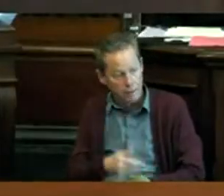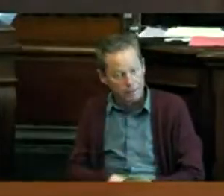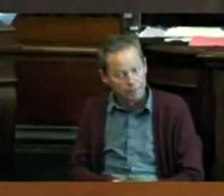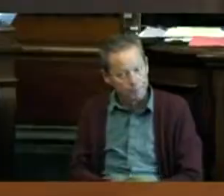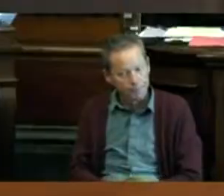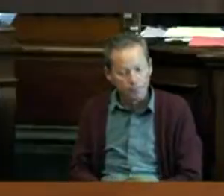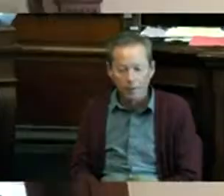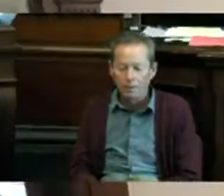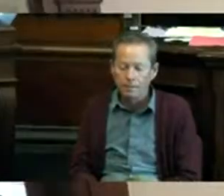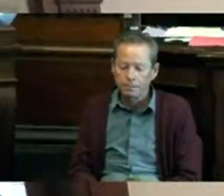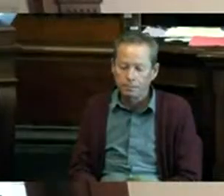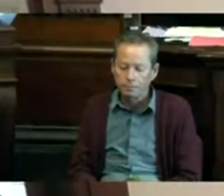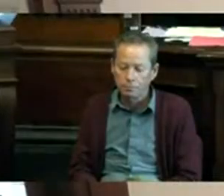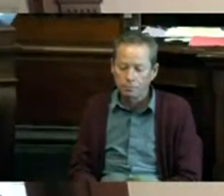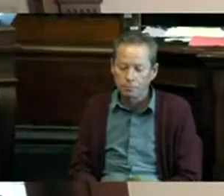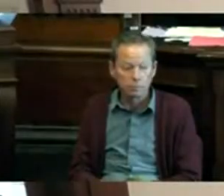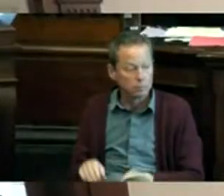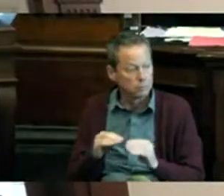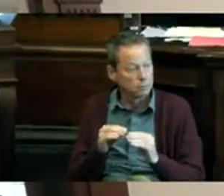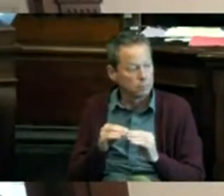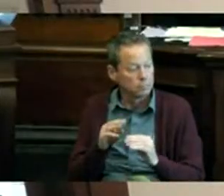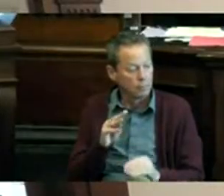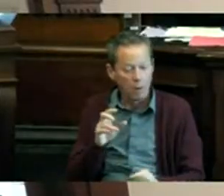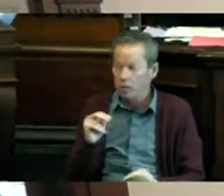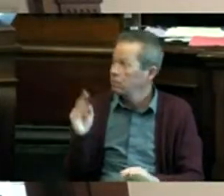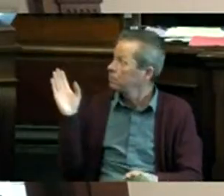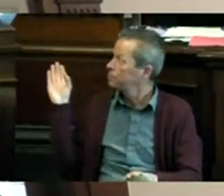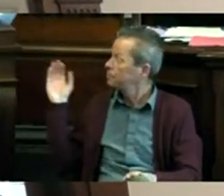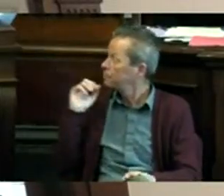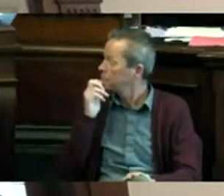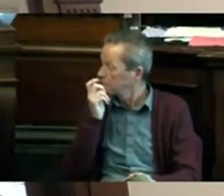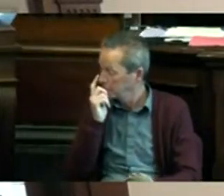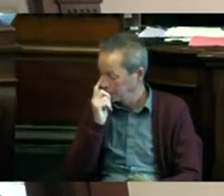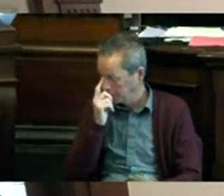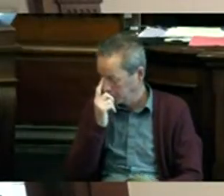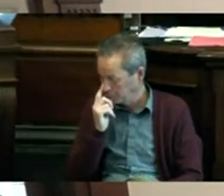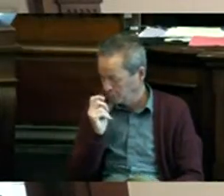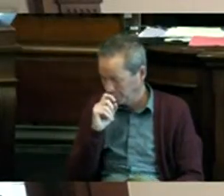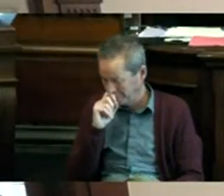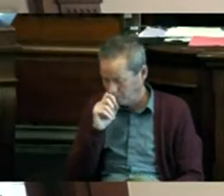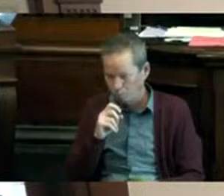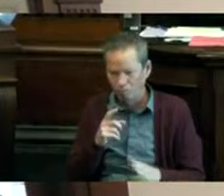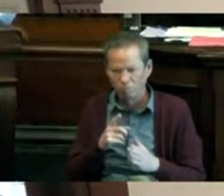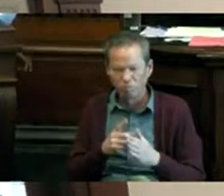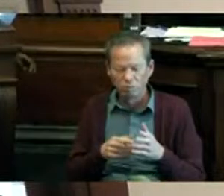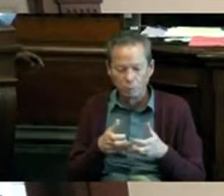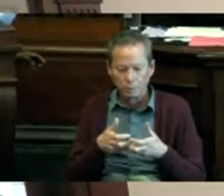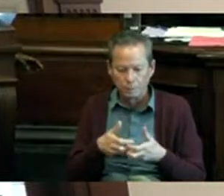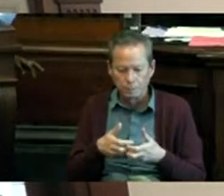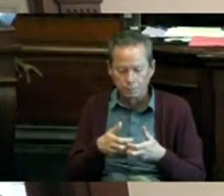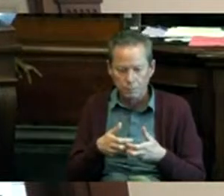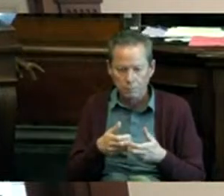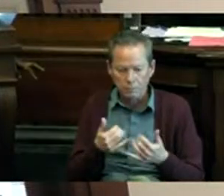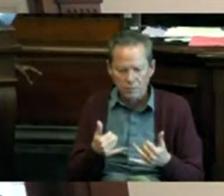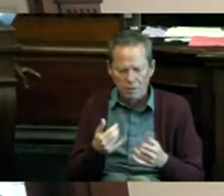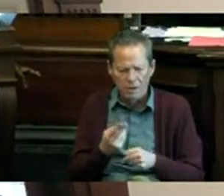won't pay the vendor for it until we start using it. Thank